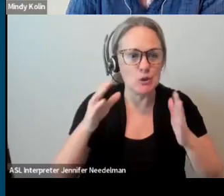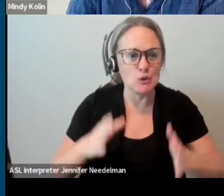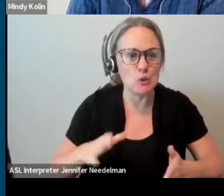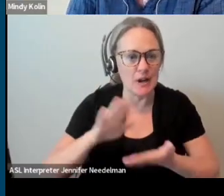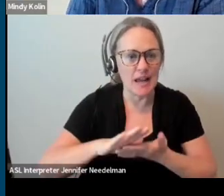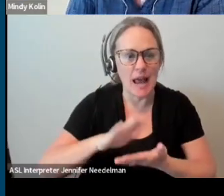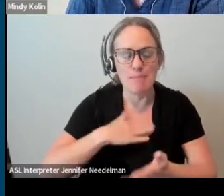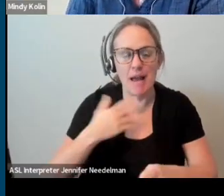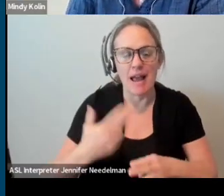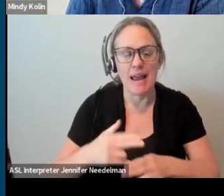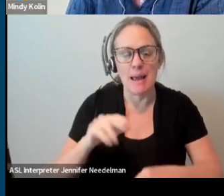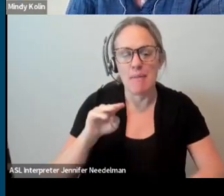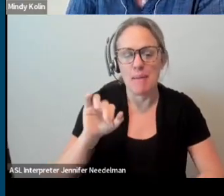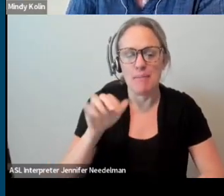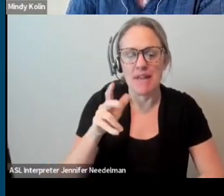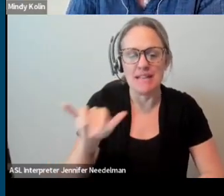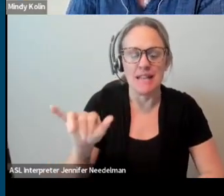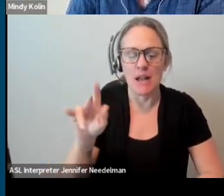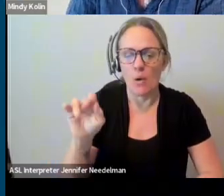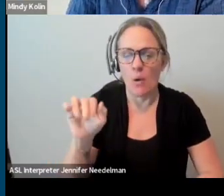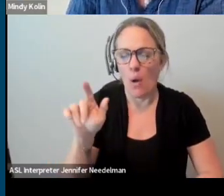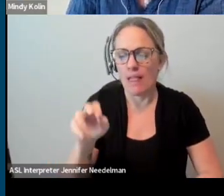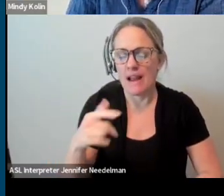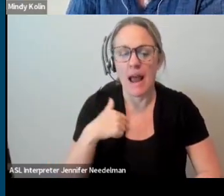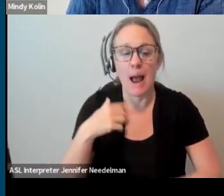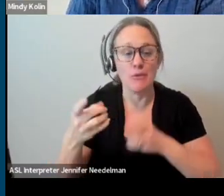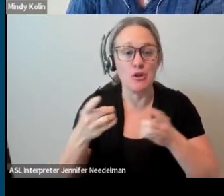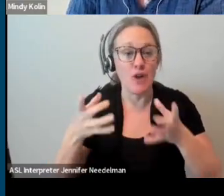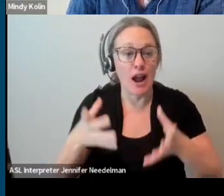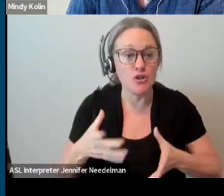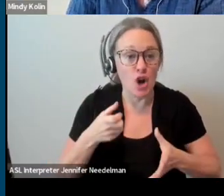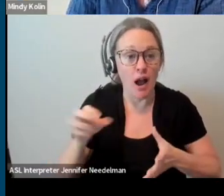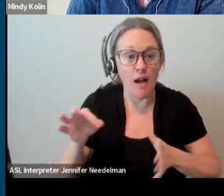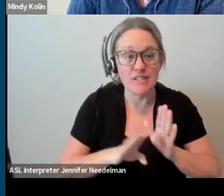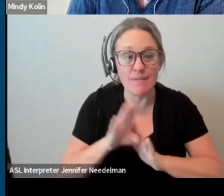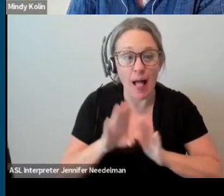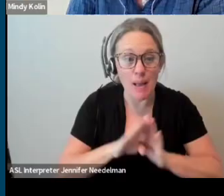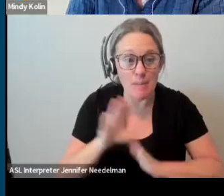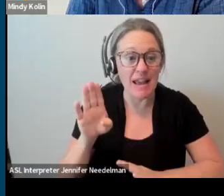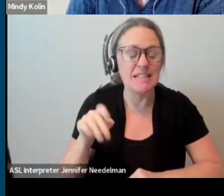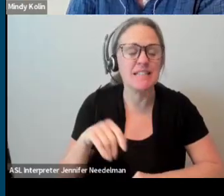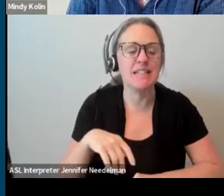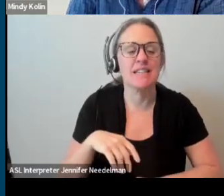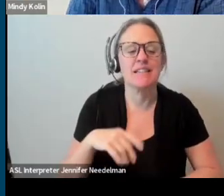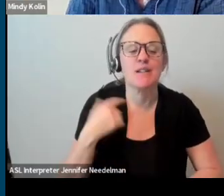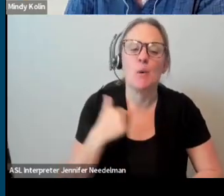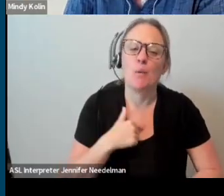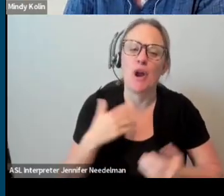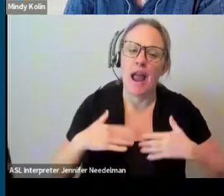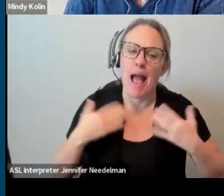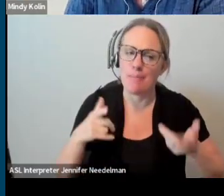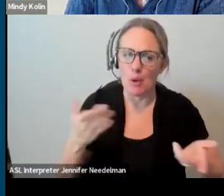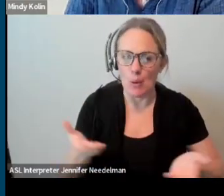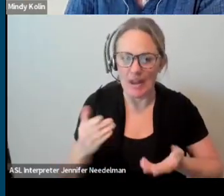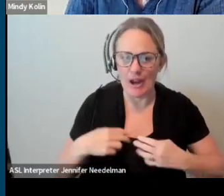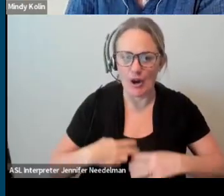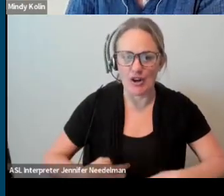My name is Mindy Kolin. I am the Director of Development and Industry Partnerships, and we are so glad that you're here. If you've been